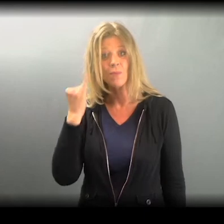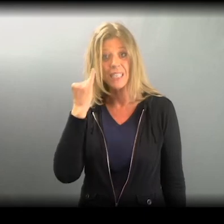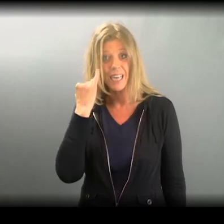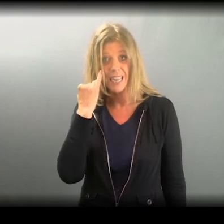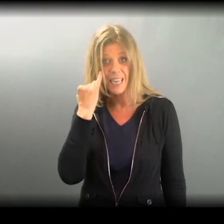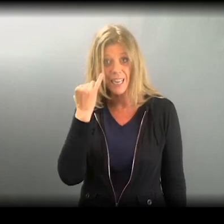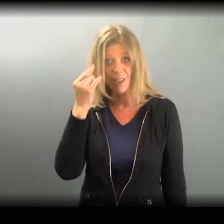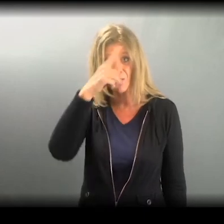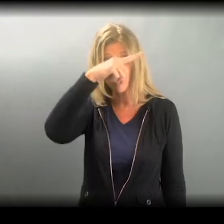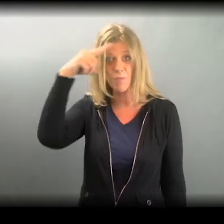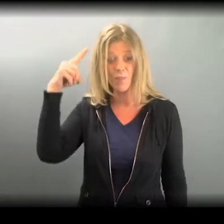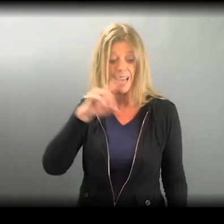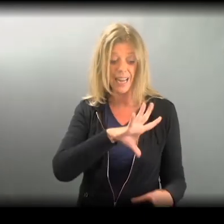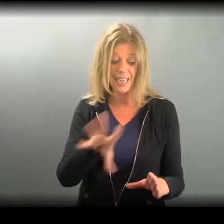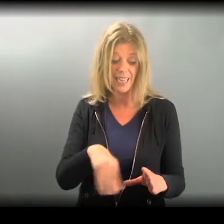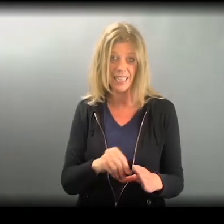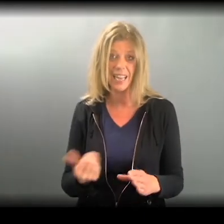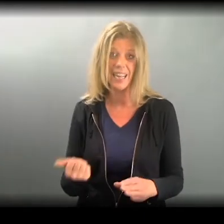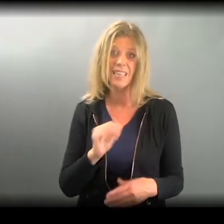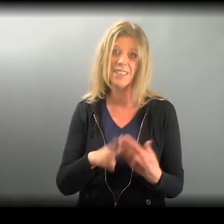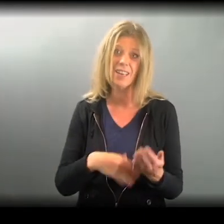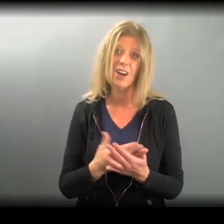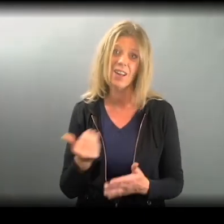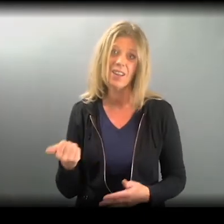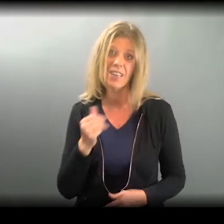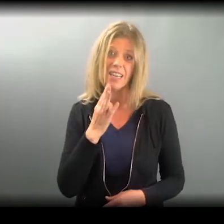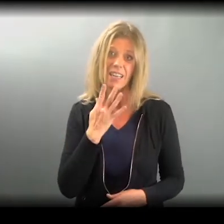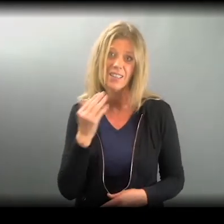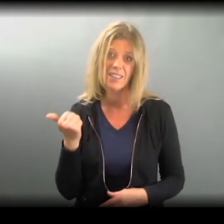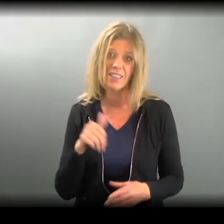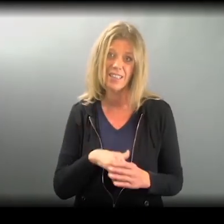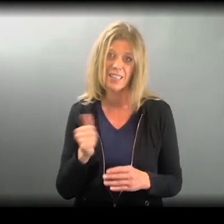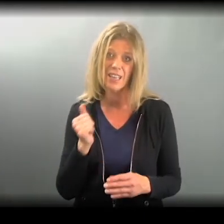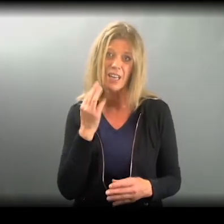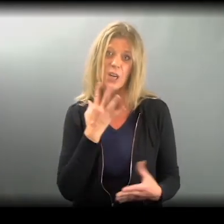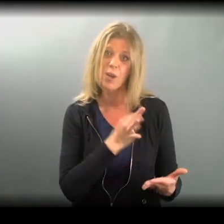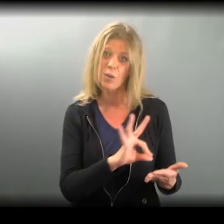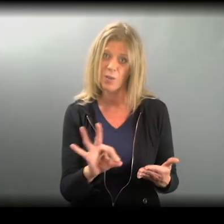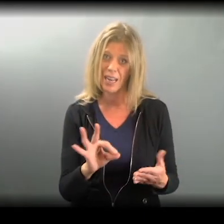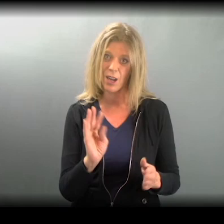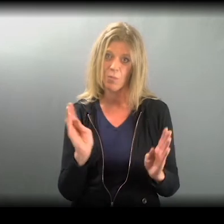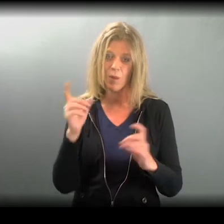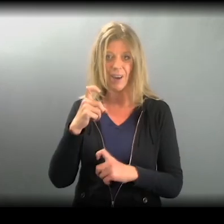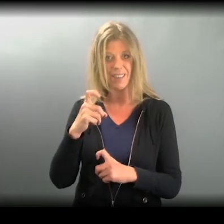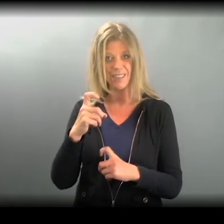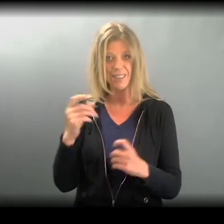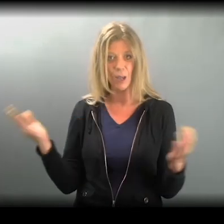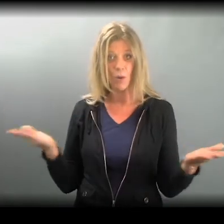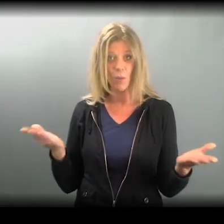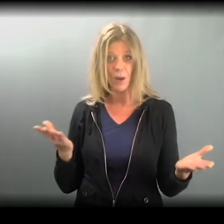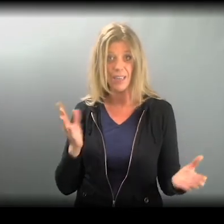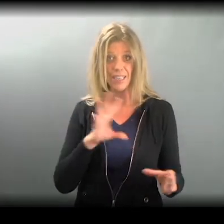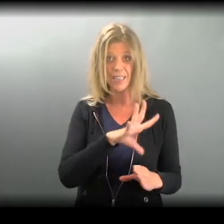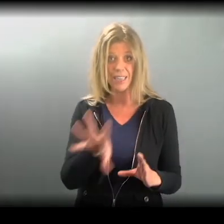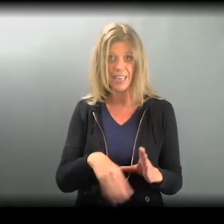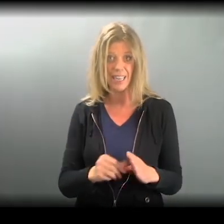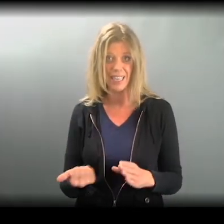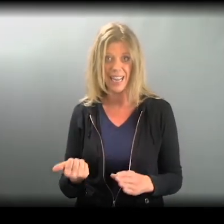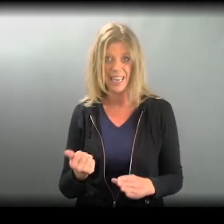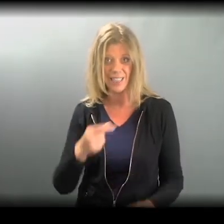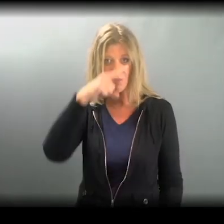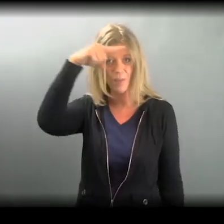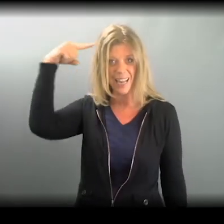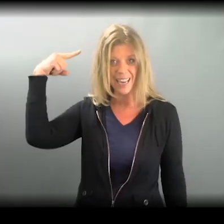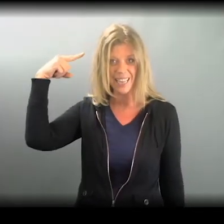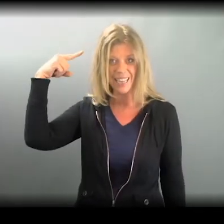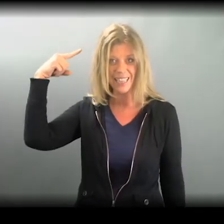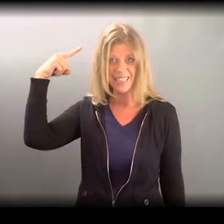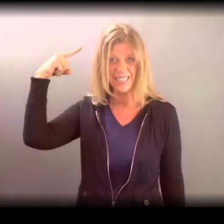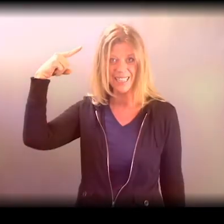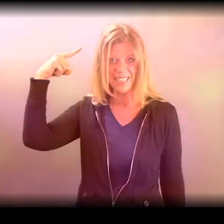If black contains all the colors in the crayon box, what contains black?